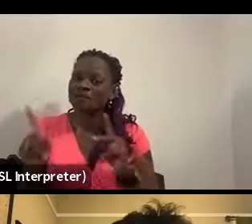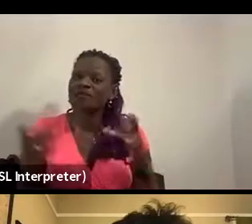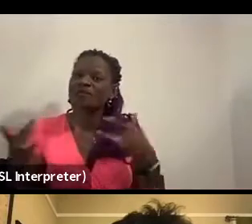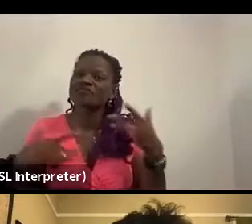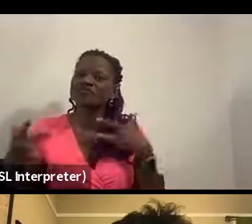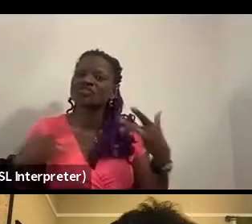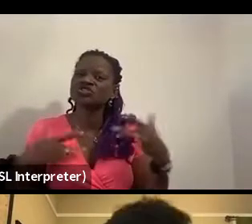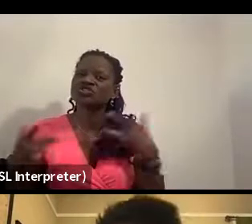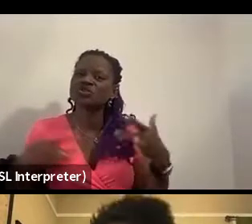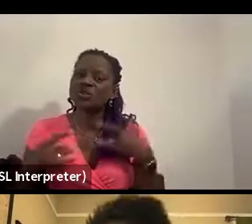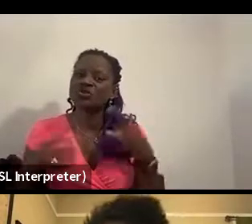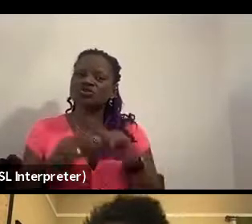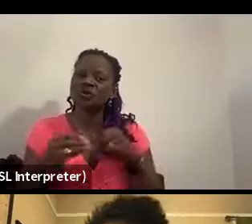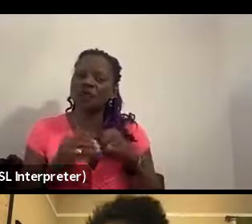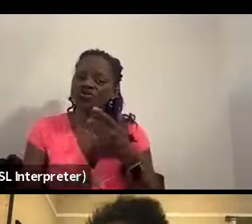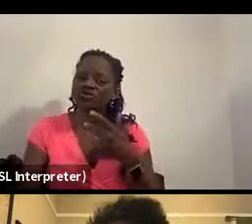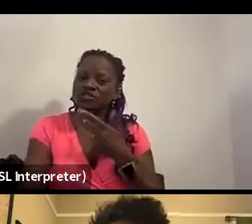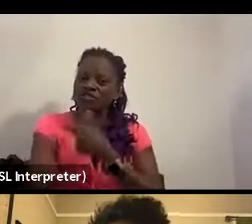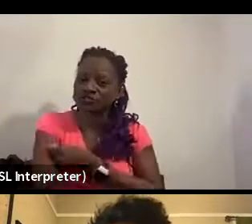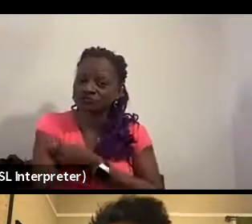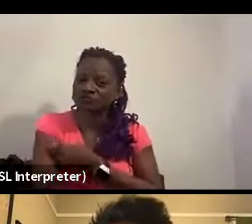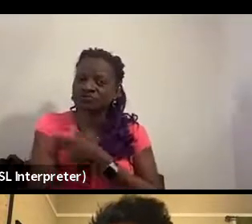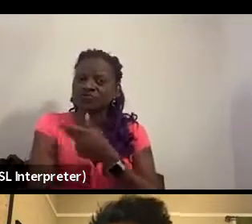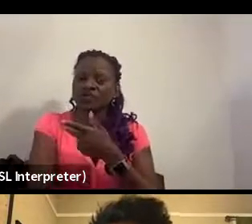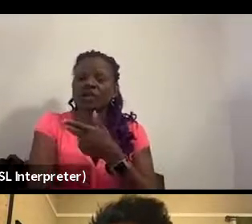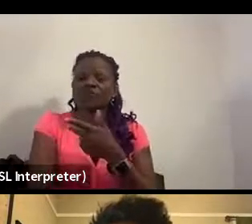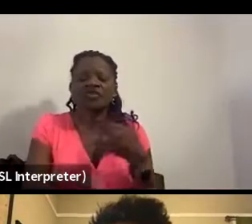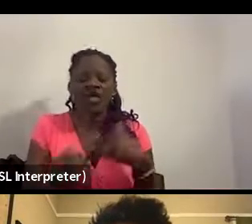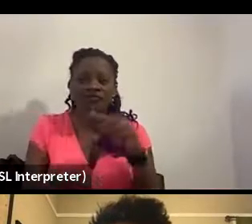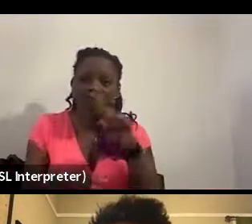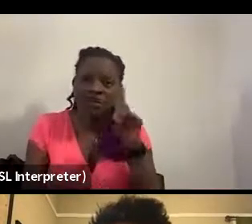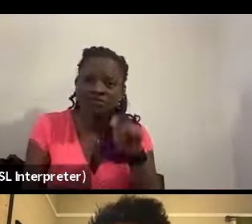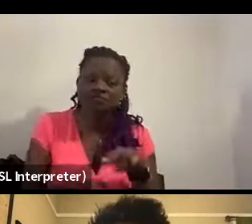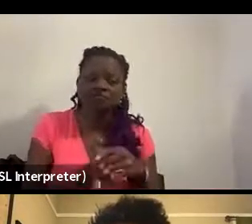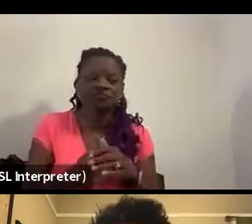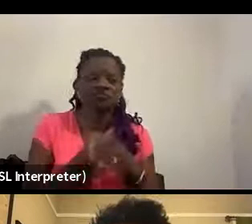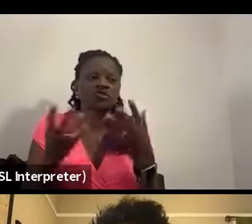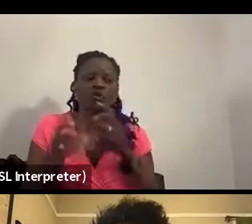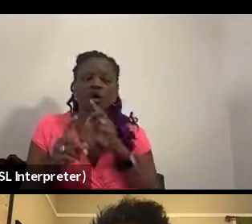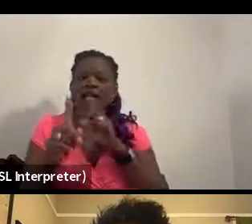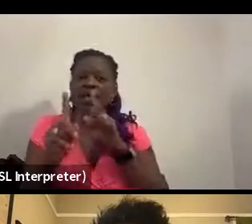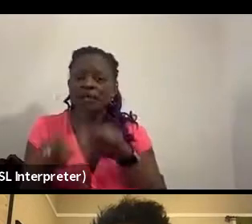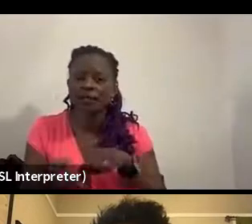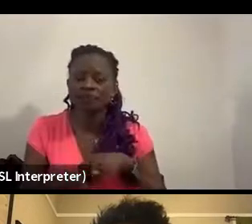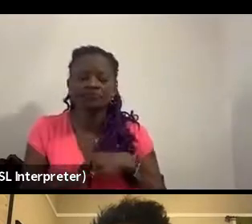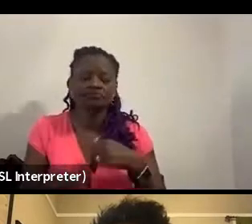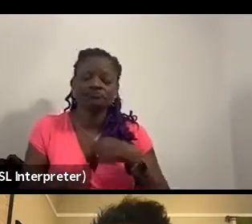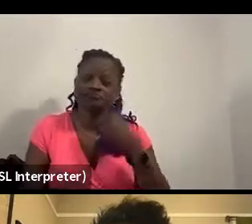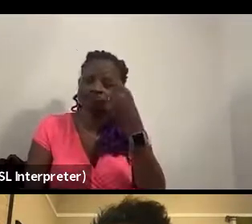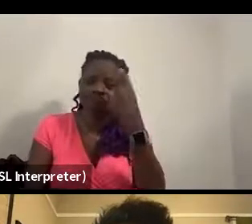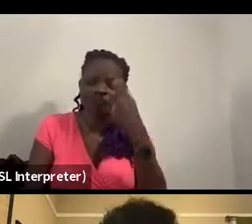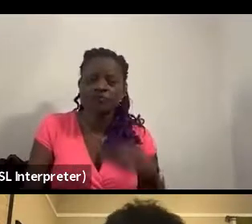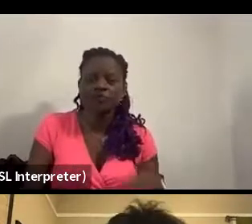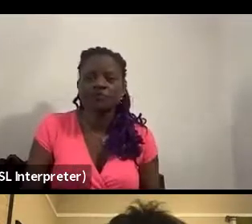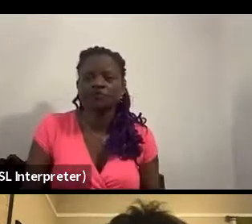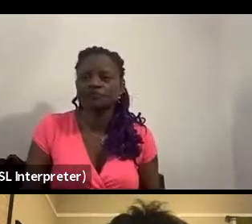who are going to want to have questions answered and understandably so. And it's going to take time.